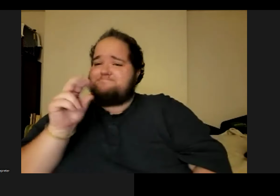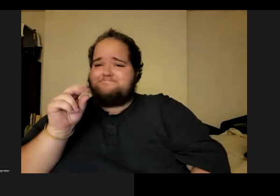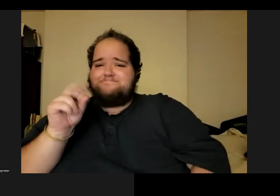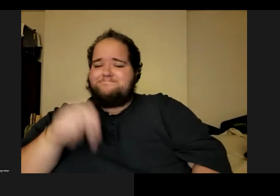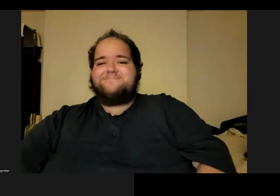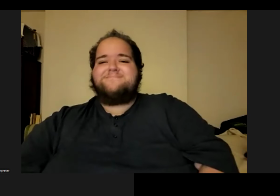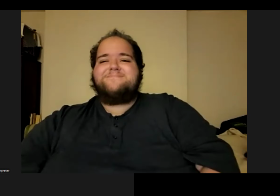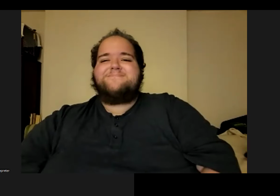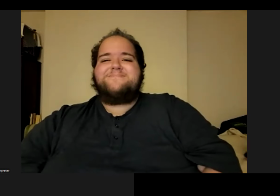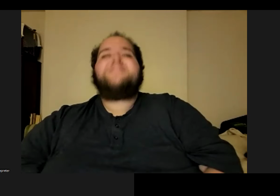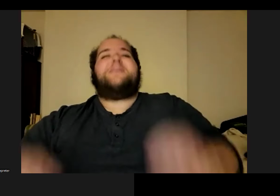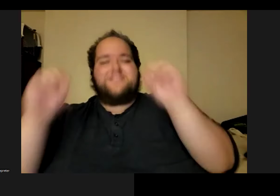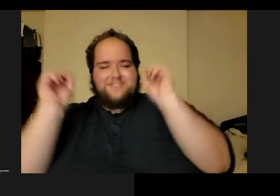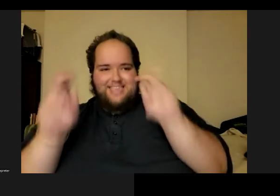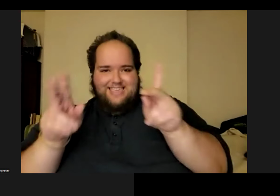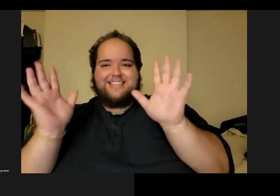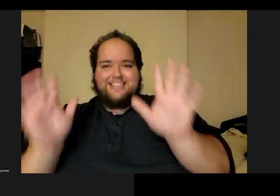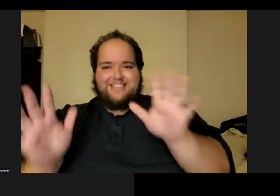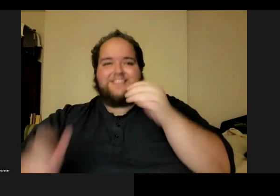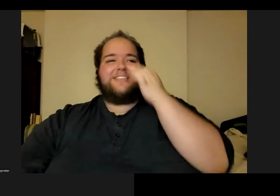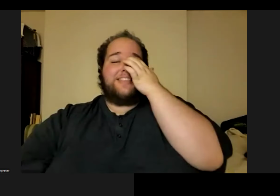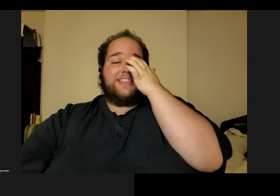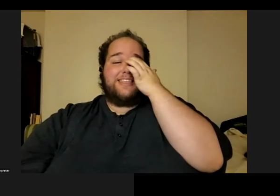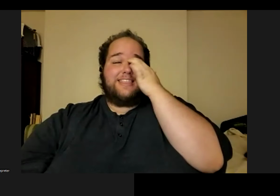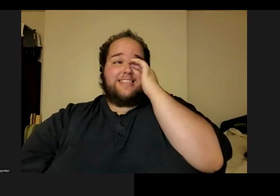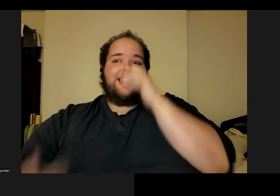Okay. I need to talk about active waste so